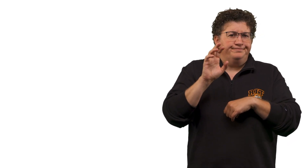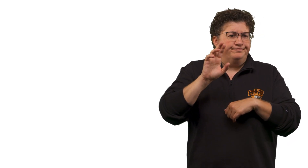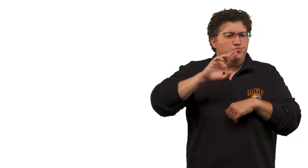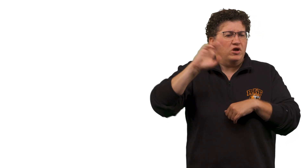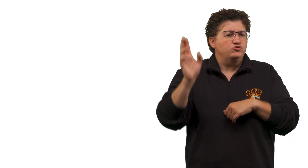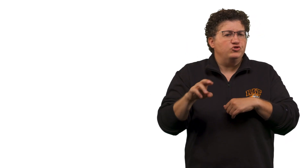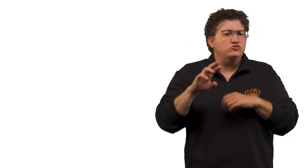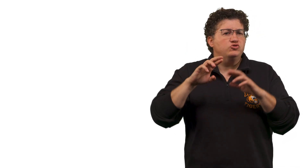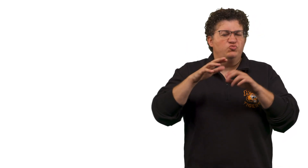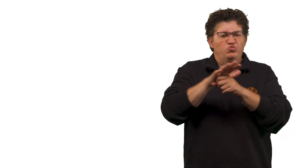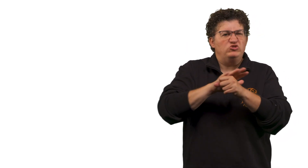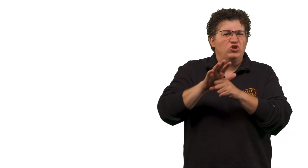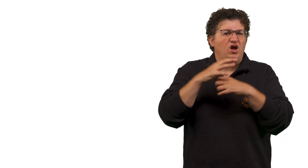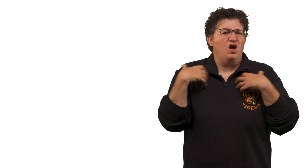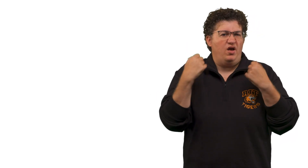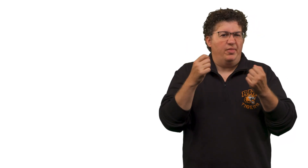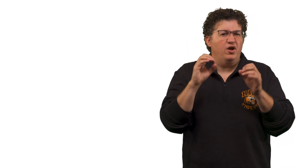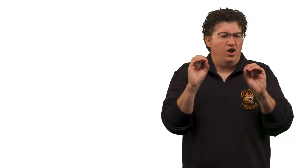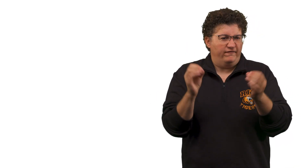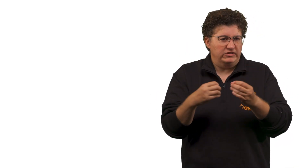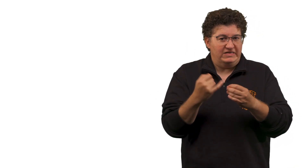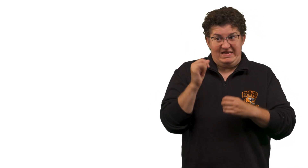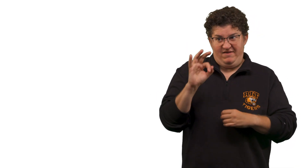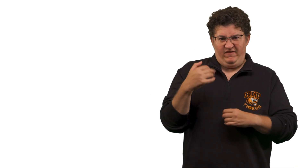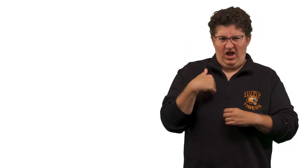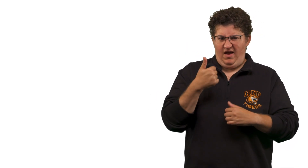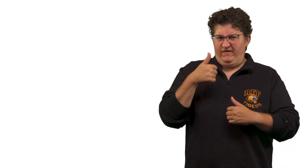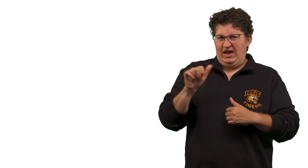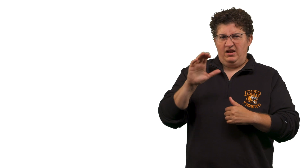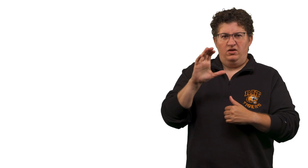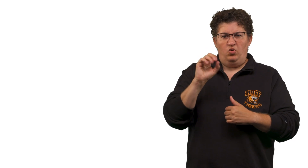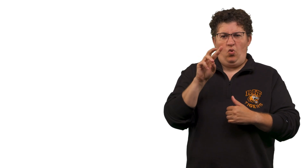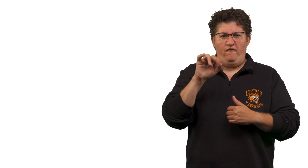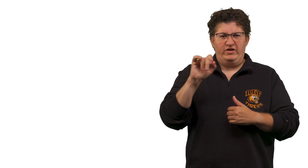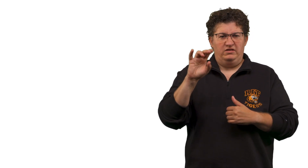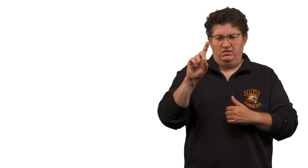or on-campus Rochester Regional Health office if I have any